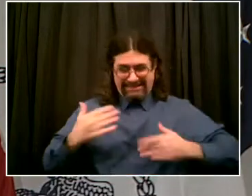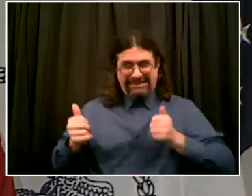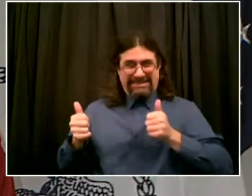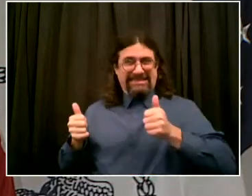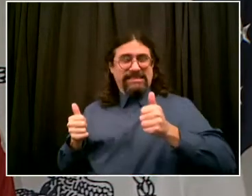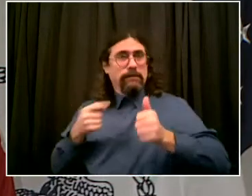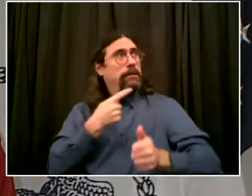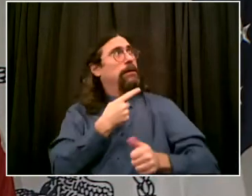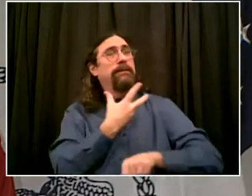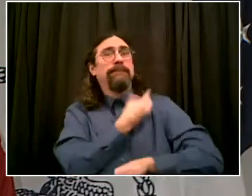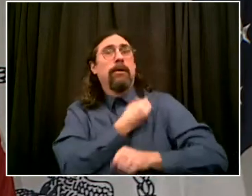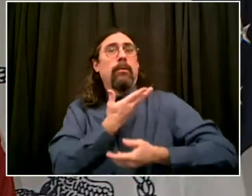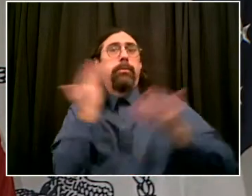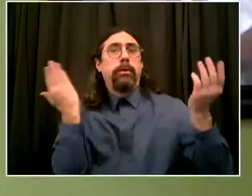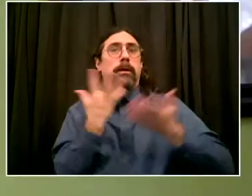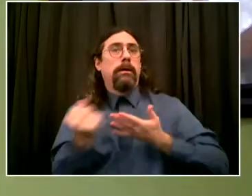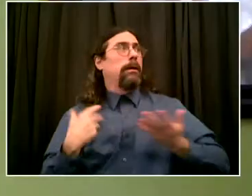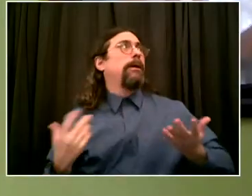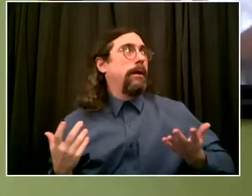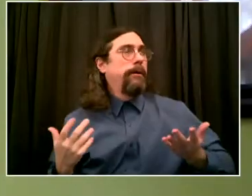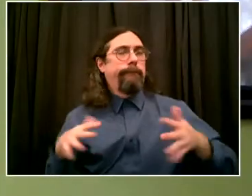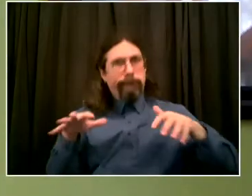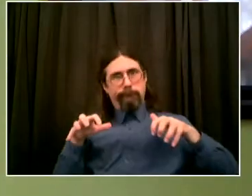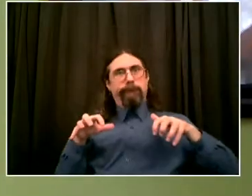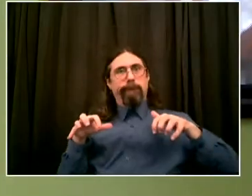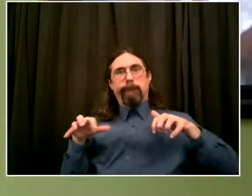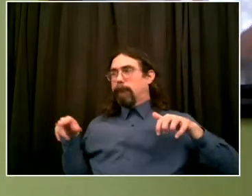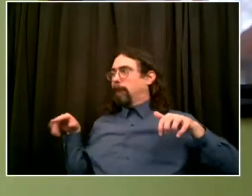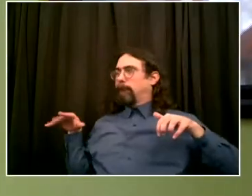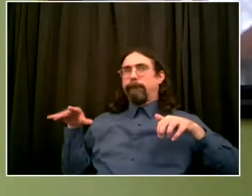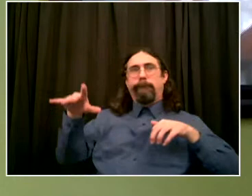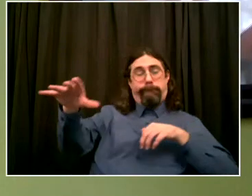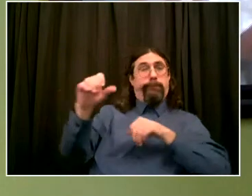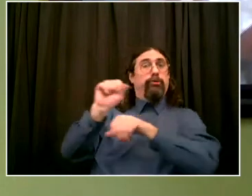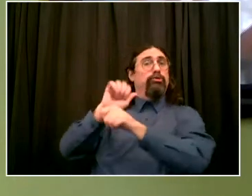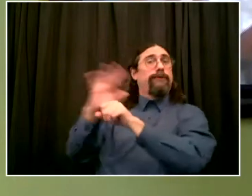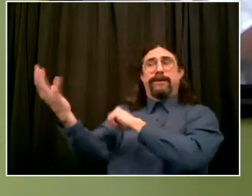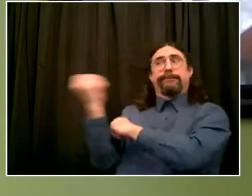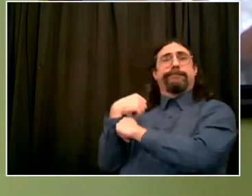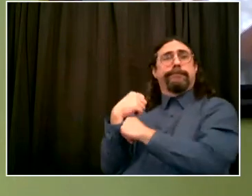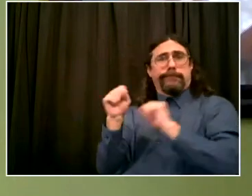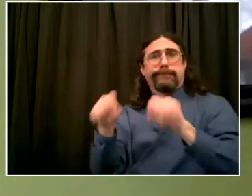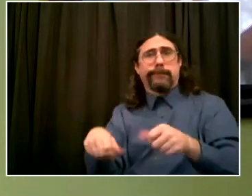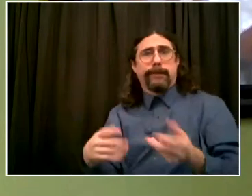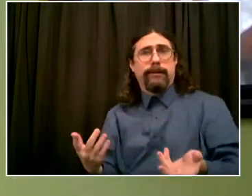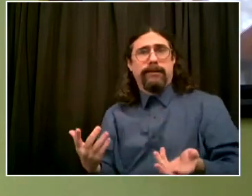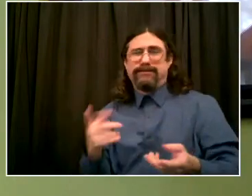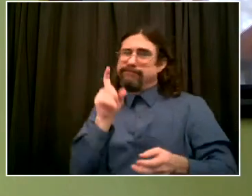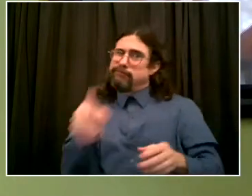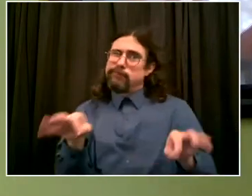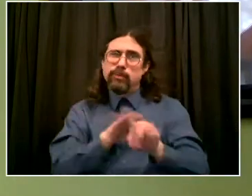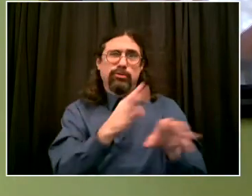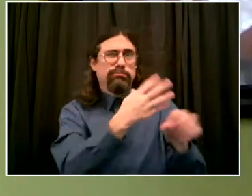A REAL CHALLENGE ON HER HANDNDS. DR. VARMA.